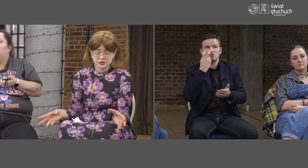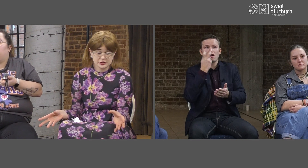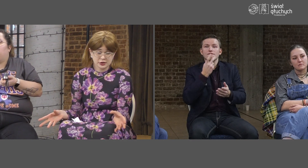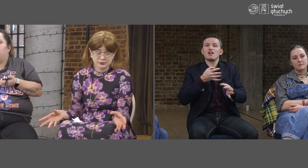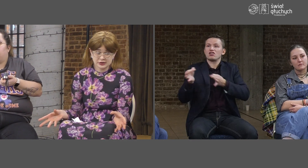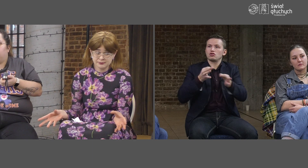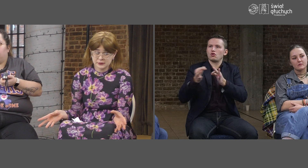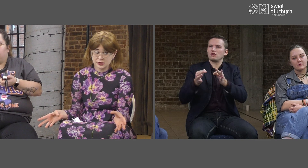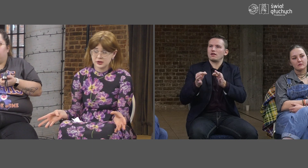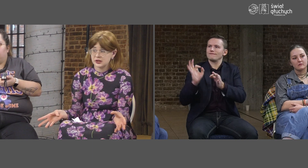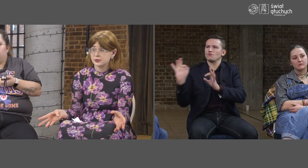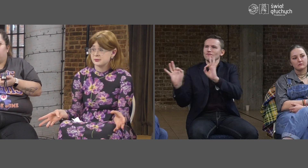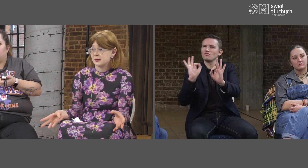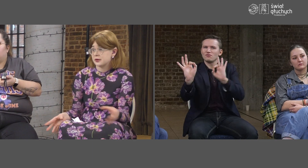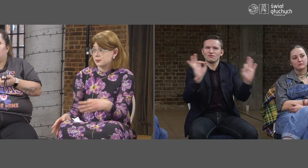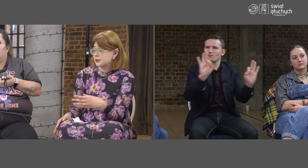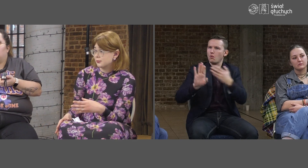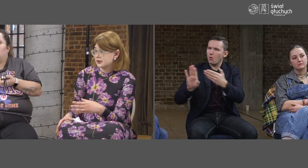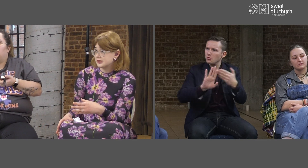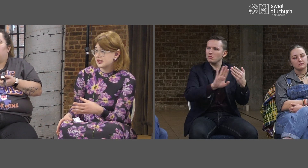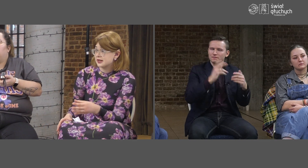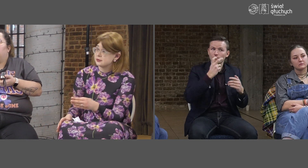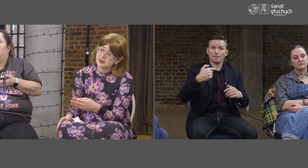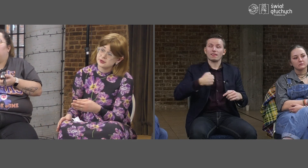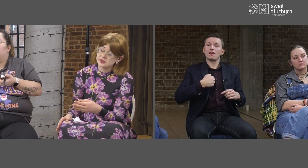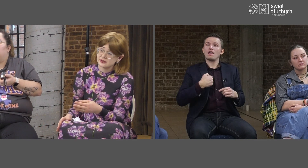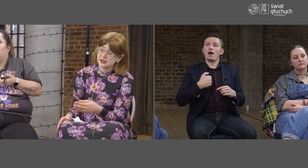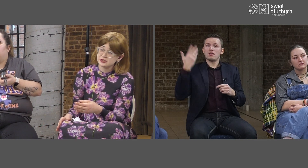As for me, I had a very similar experience to my friend.